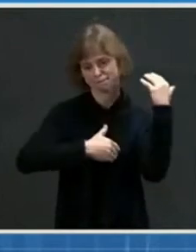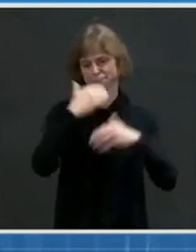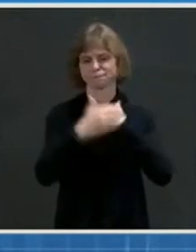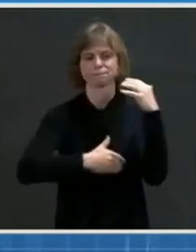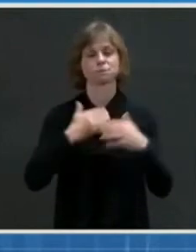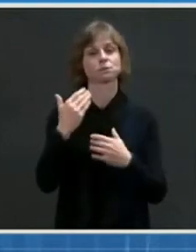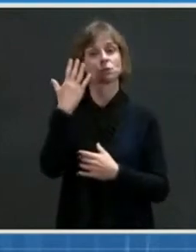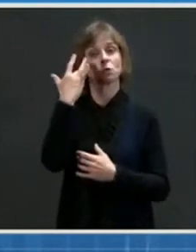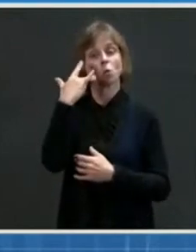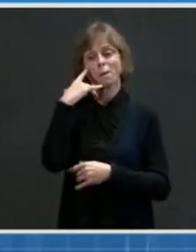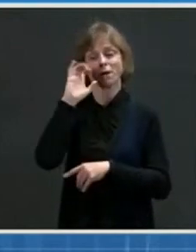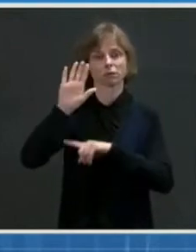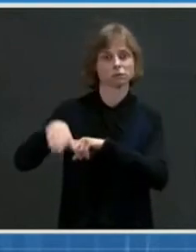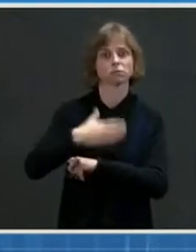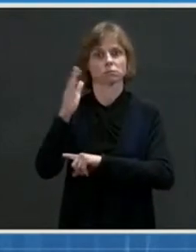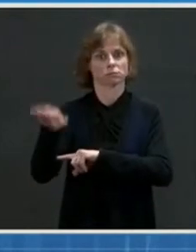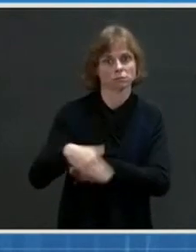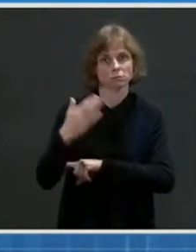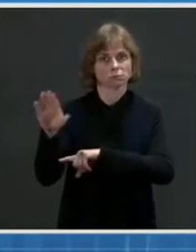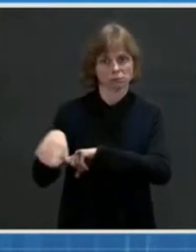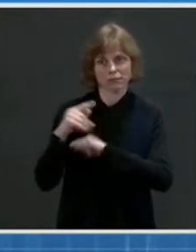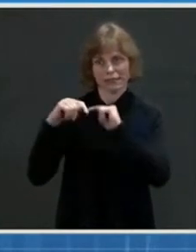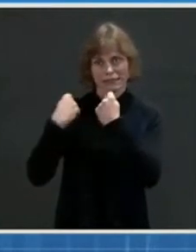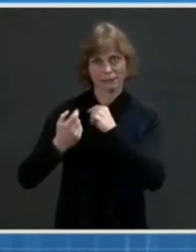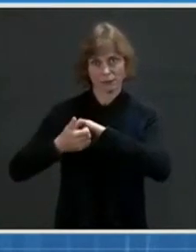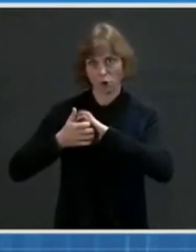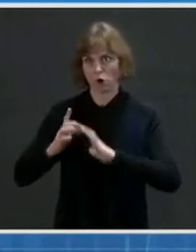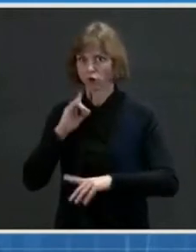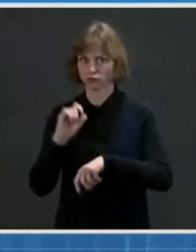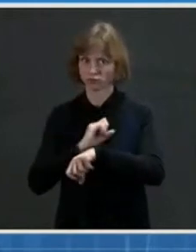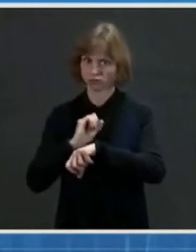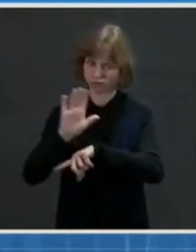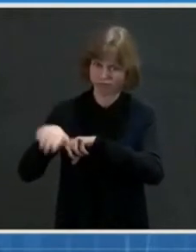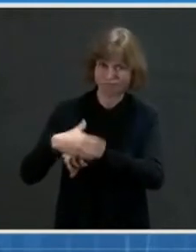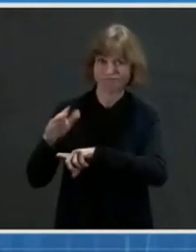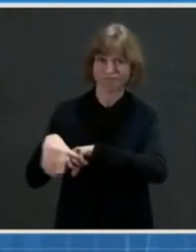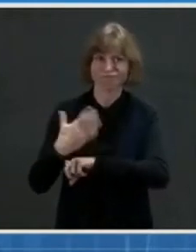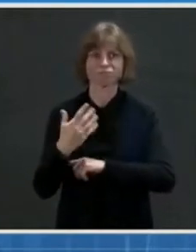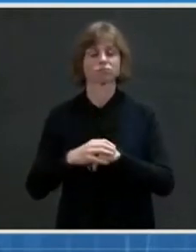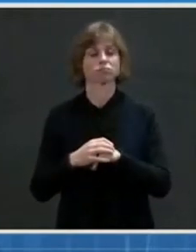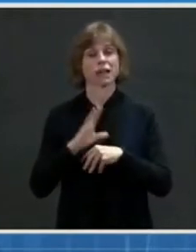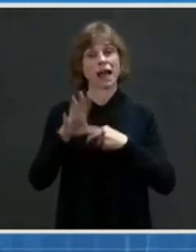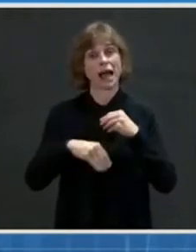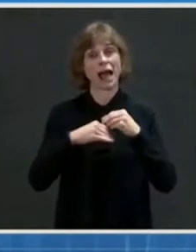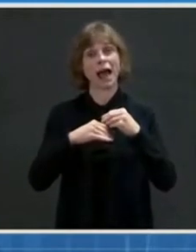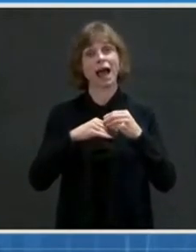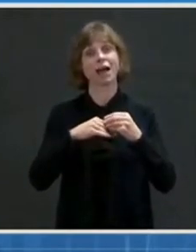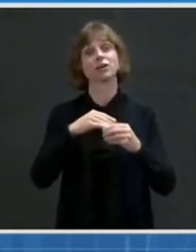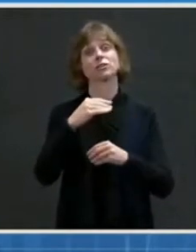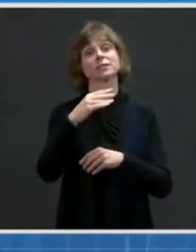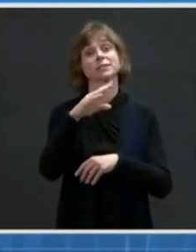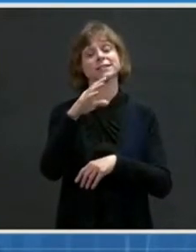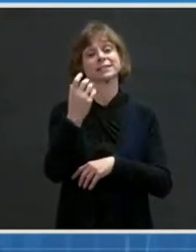THANKS TO AN ALL OUT AROUND THE CLOCK EFFORT FROM OUR TEAMS AND